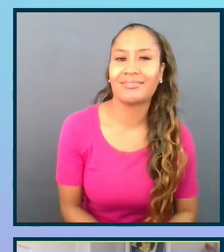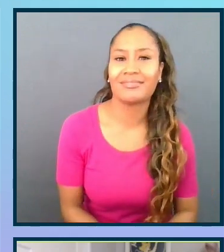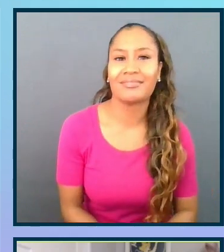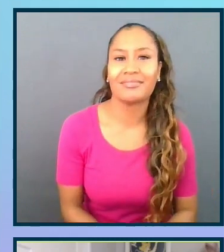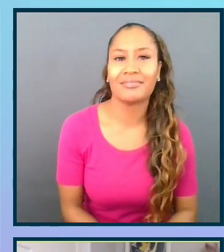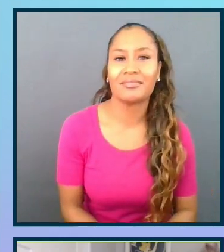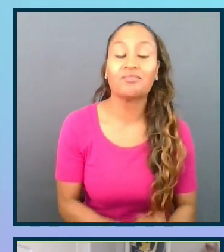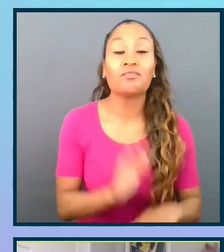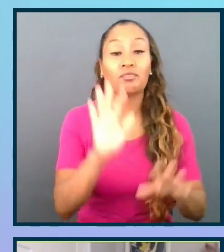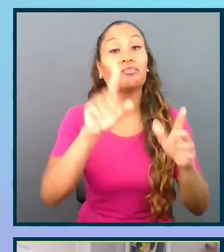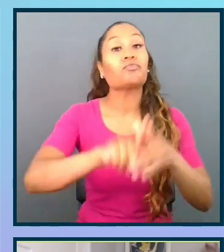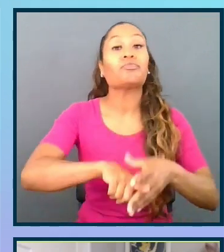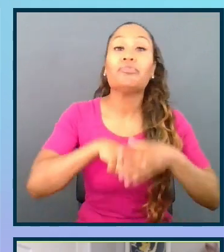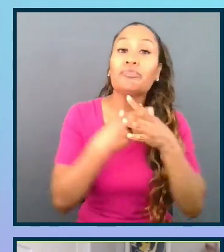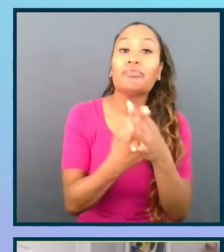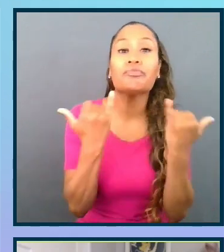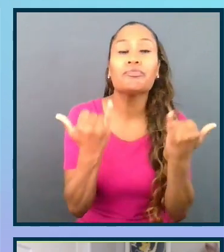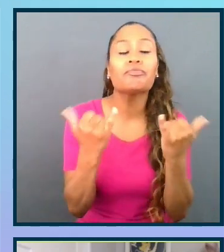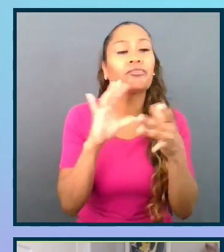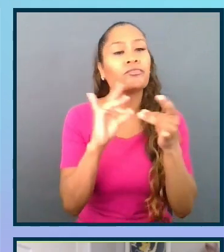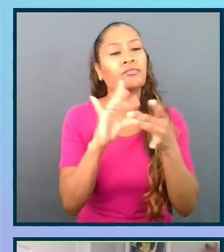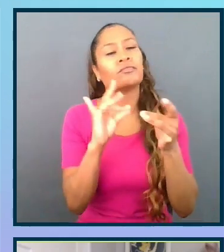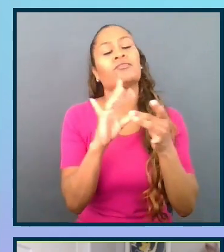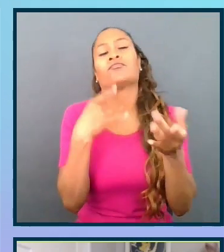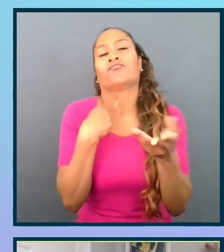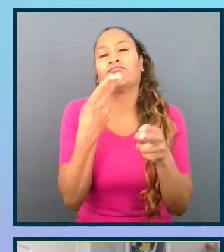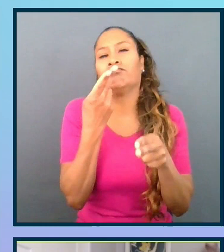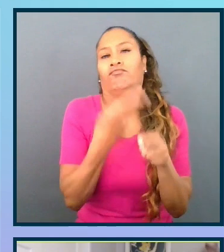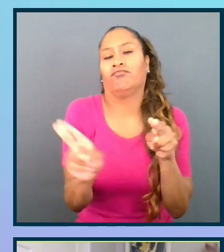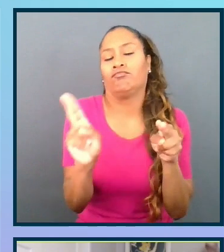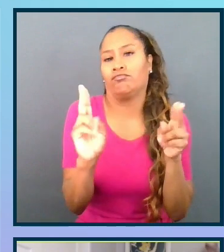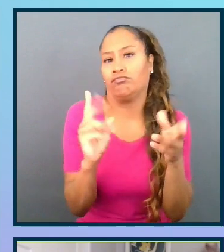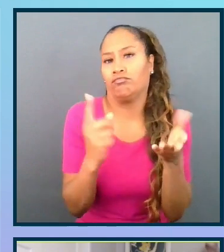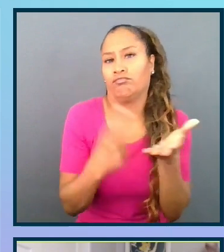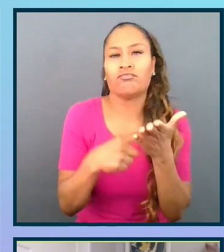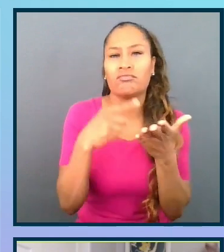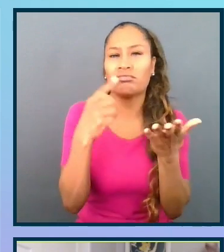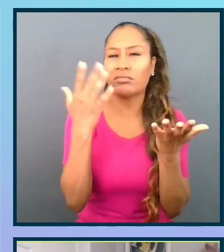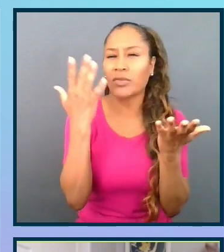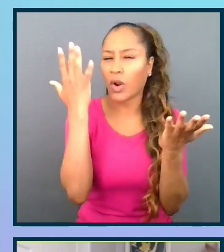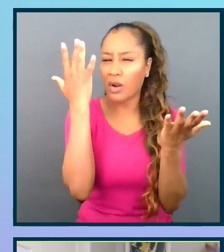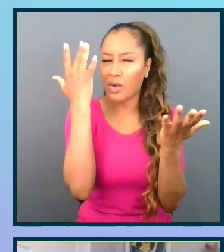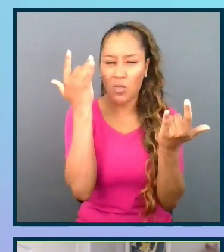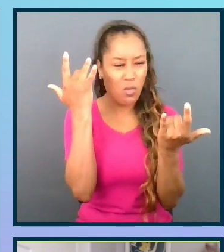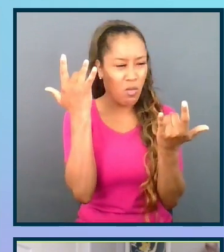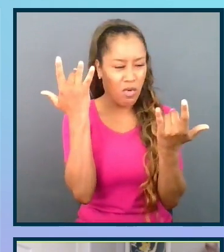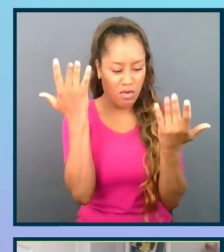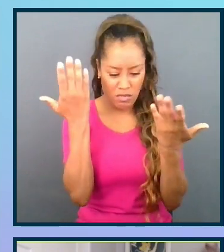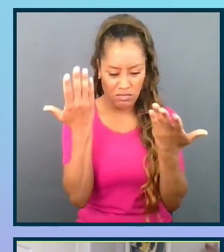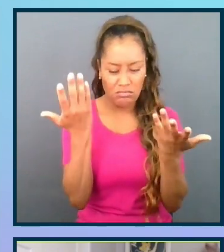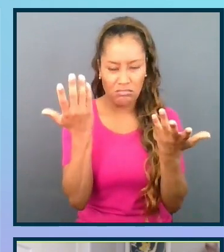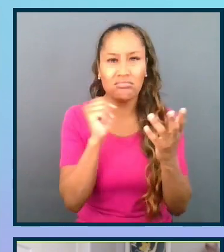To start us off. I want to take a few moments to discuss, why we don't already have of more people